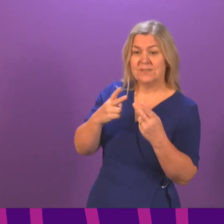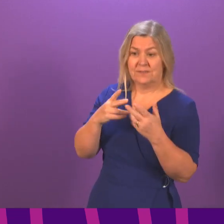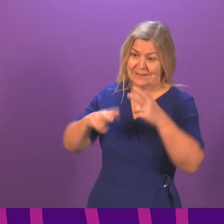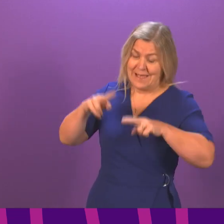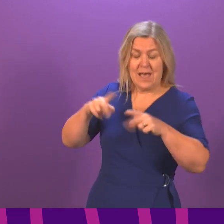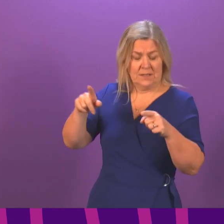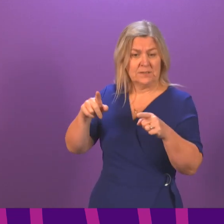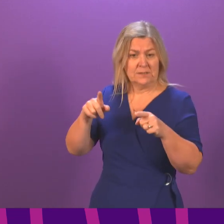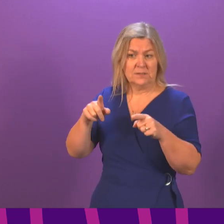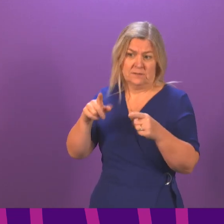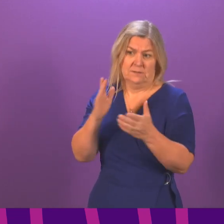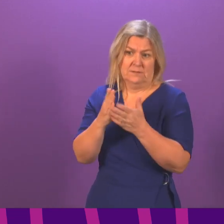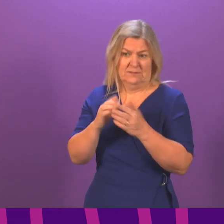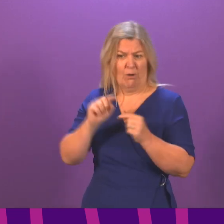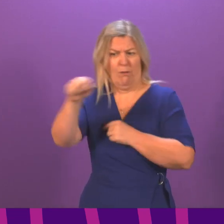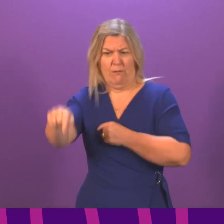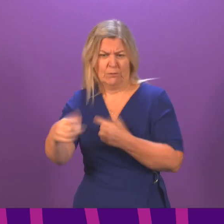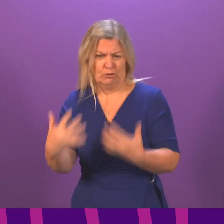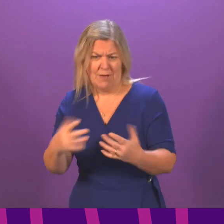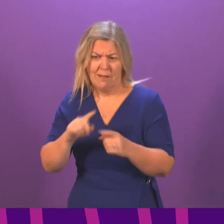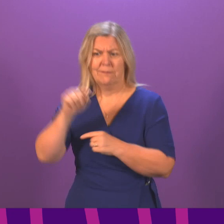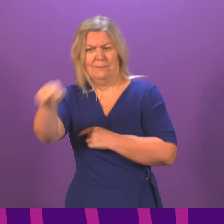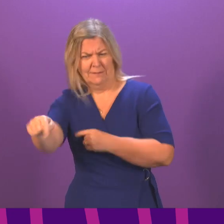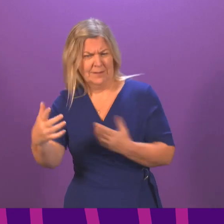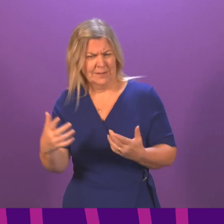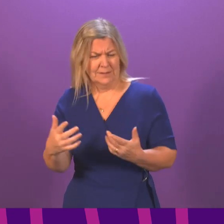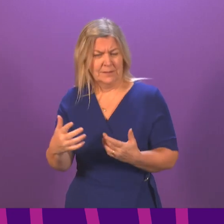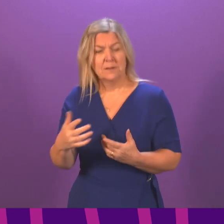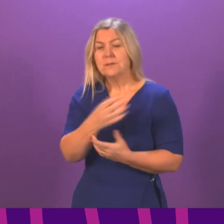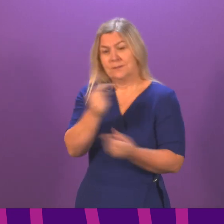Just listen to the testimonies: “It has been the worst eight months of my life.”